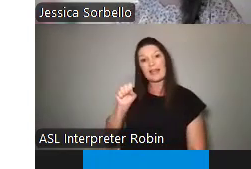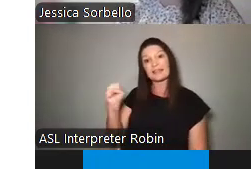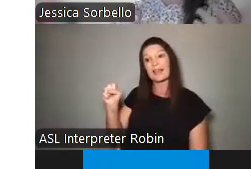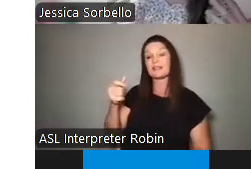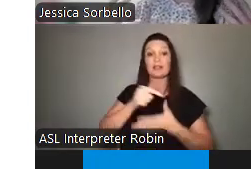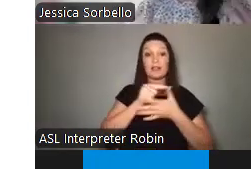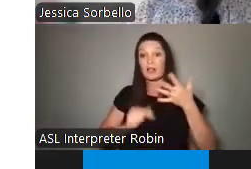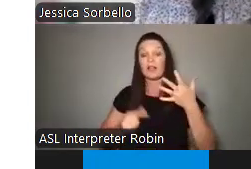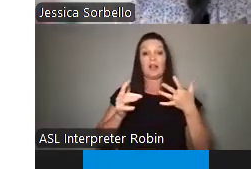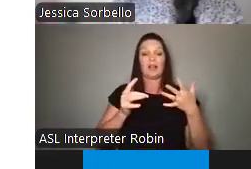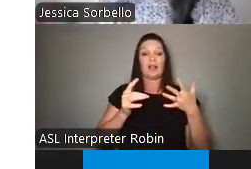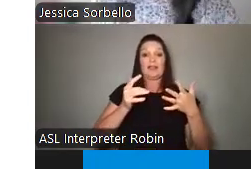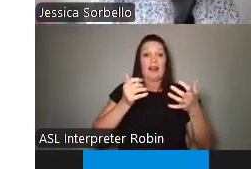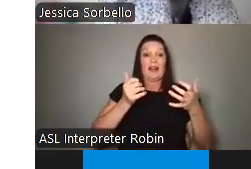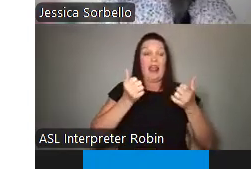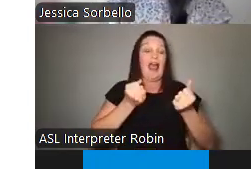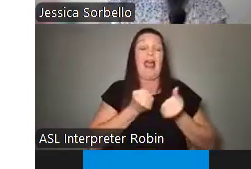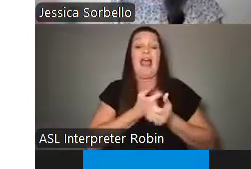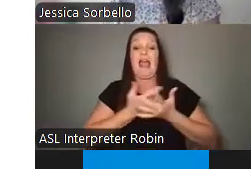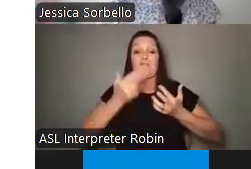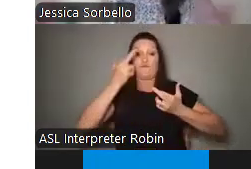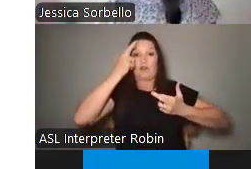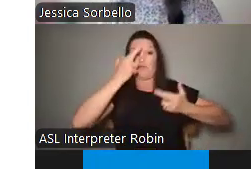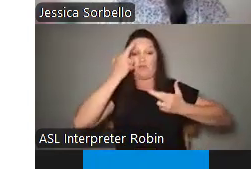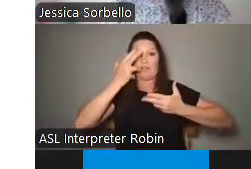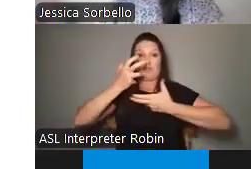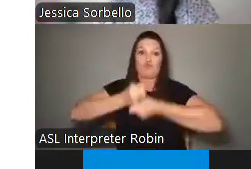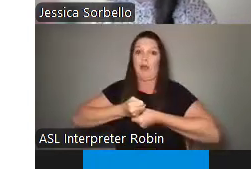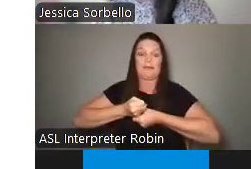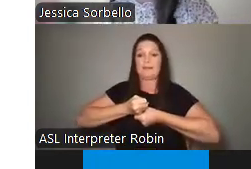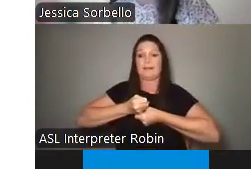is that a feasible request? For many, the answer is no.